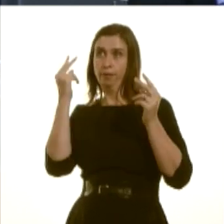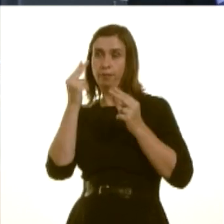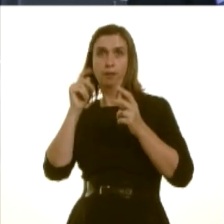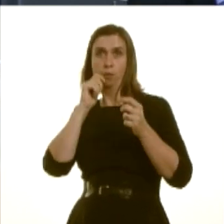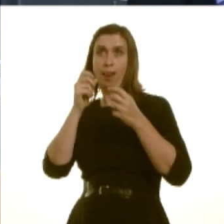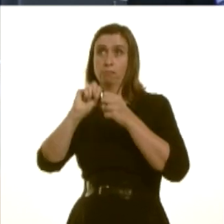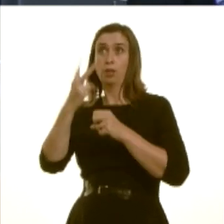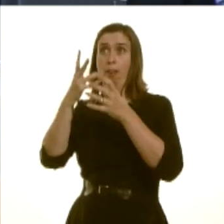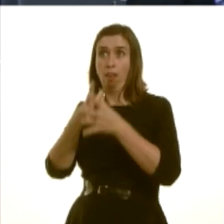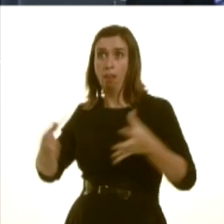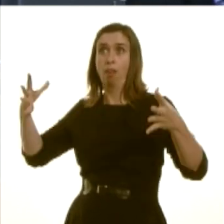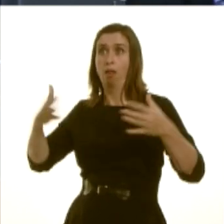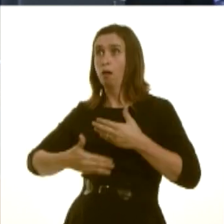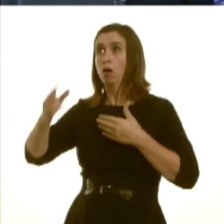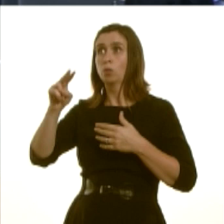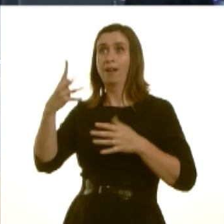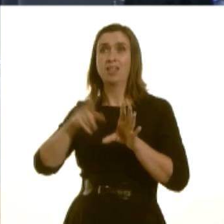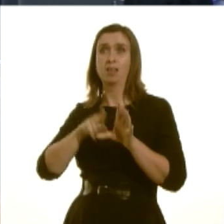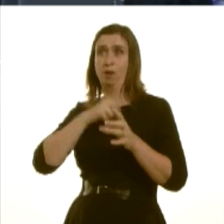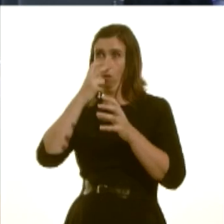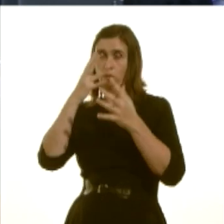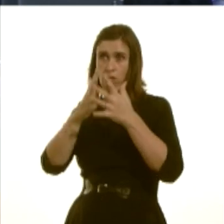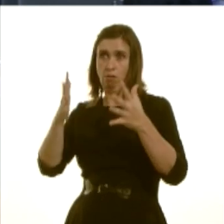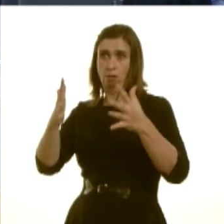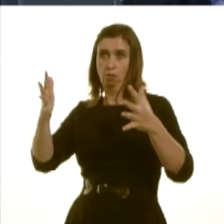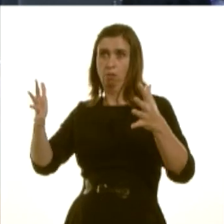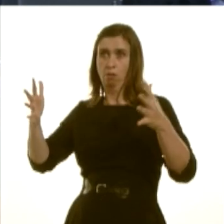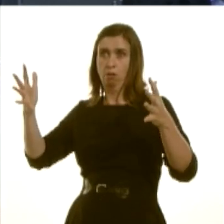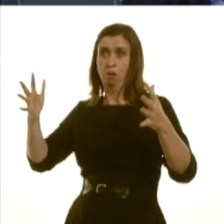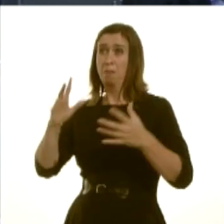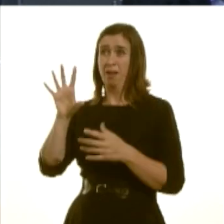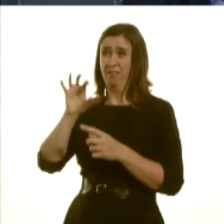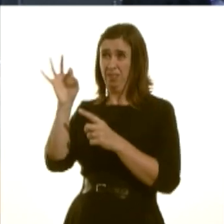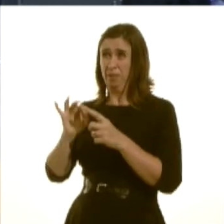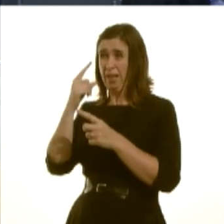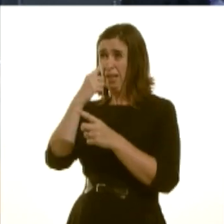25 years. However, over 50% of that sight loss can be prevented. How will the Welsh